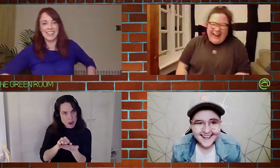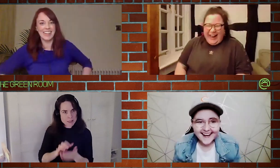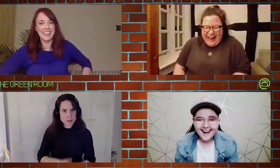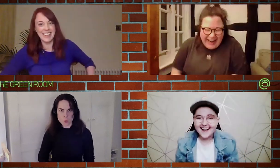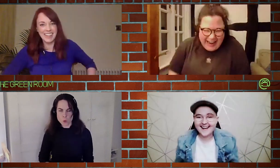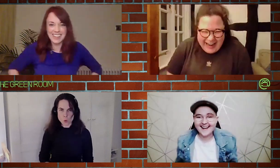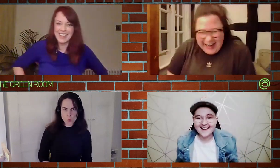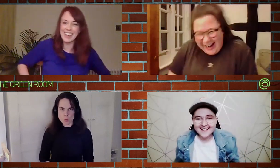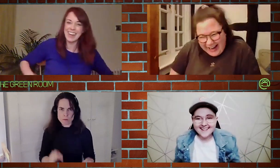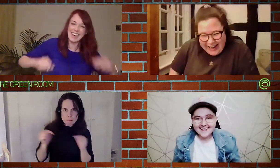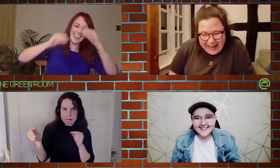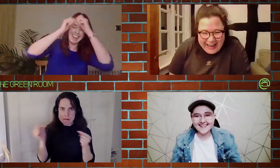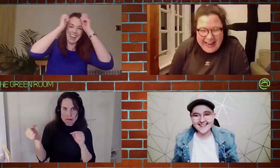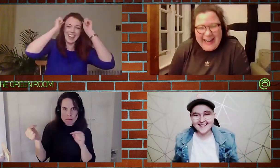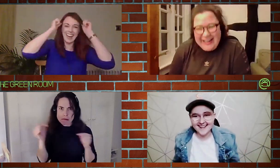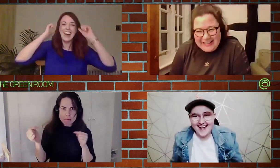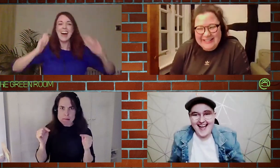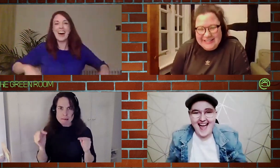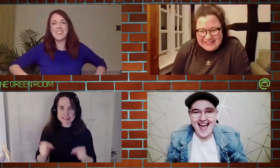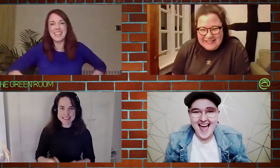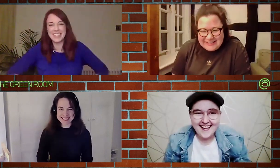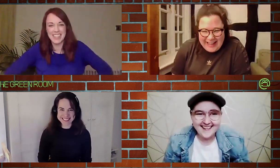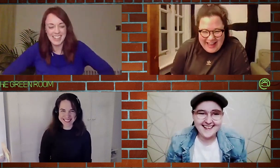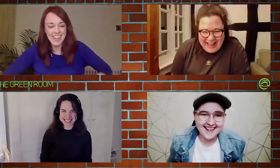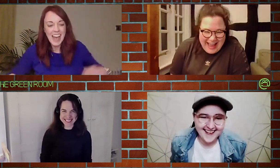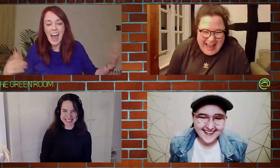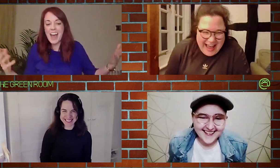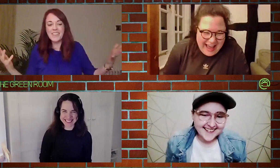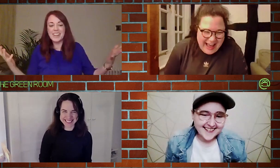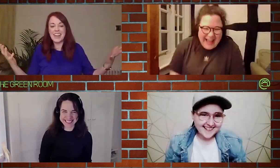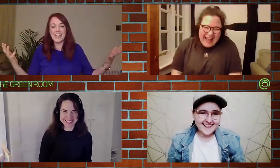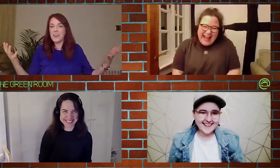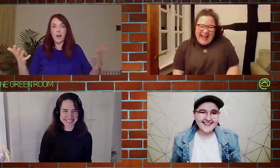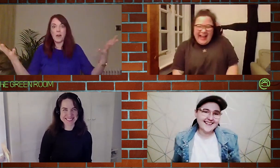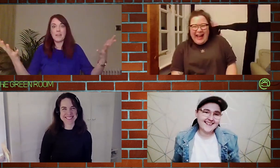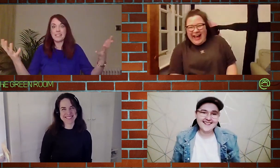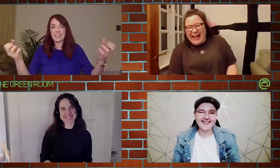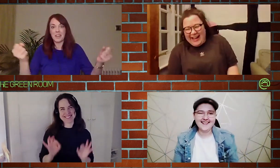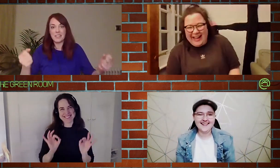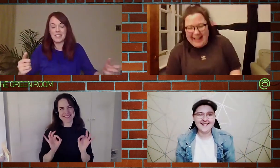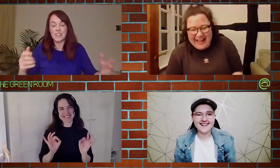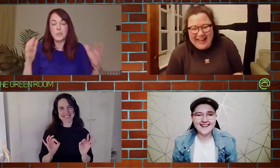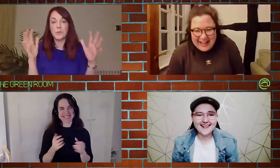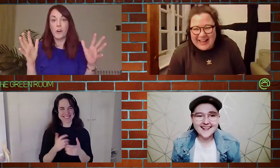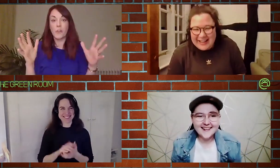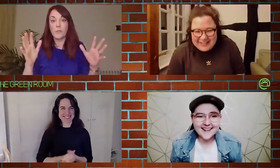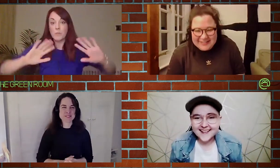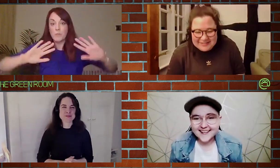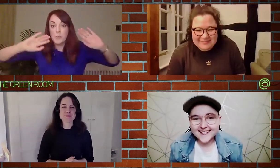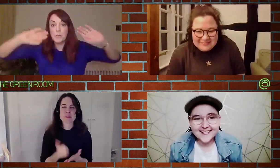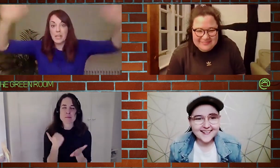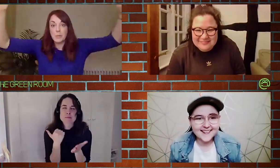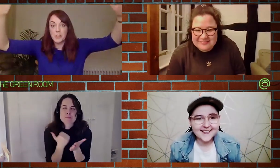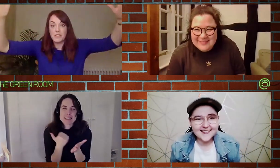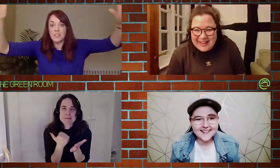Amazing. Amazing. So we've got those we've got to put them in the universe